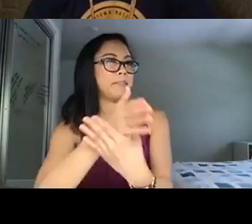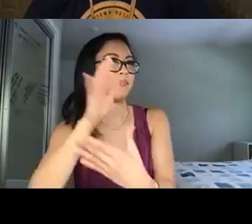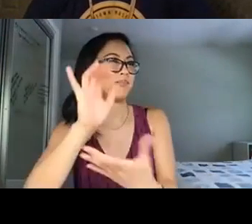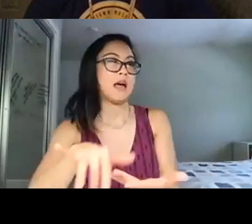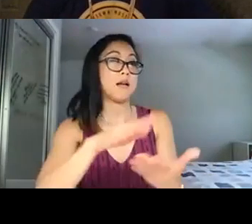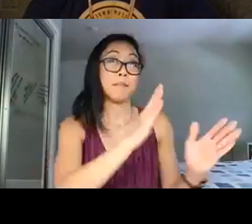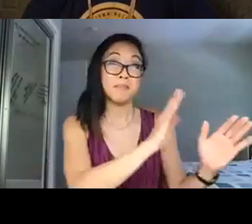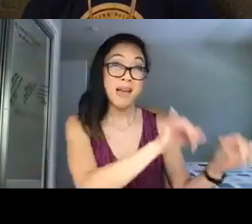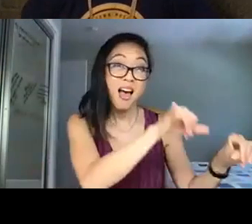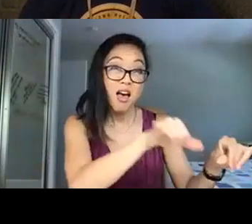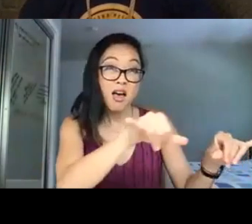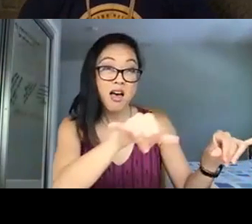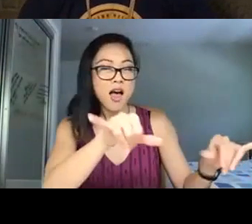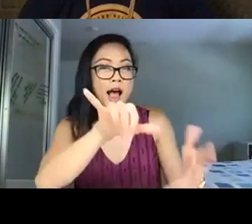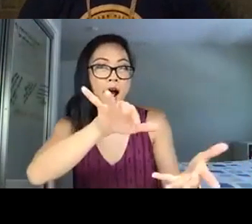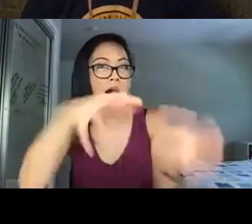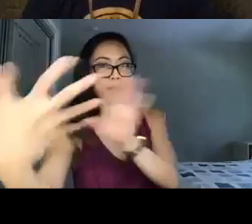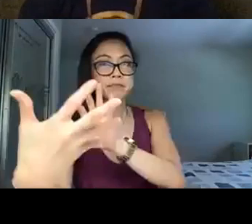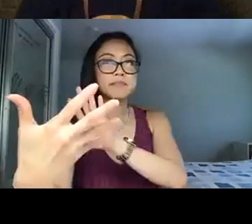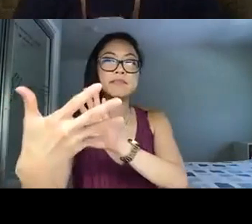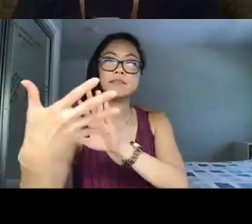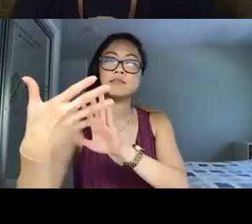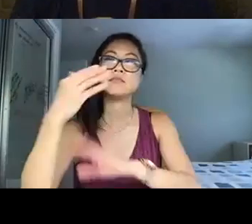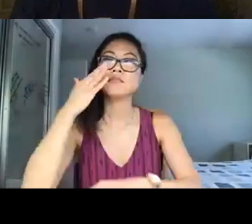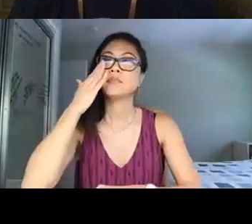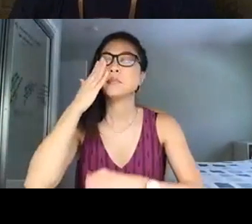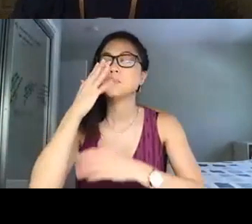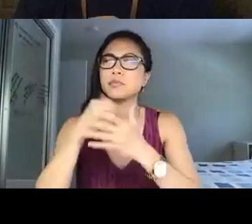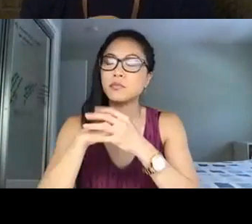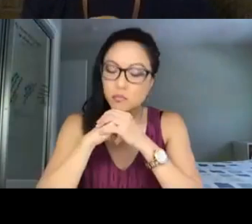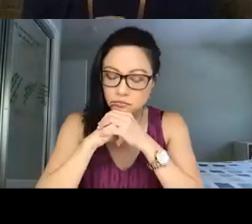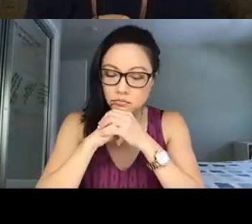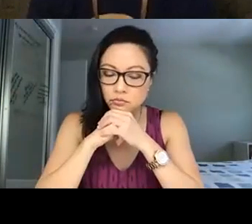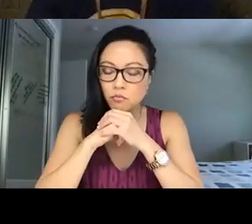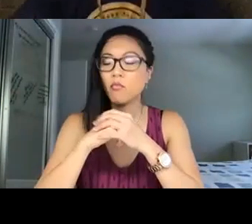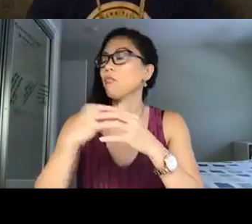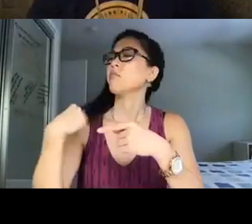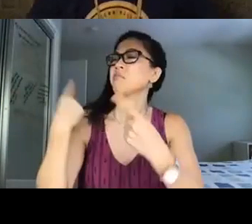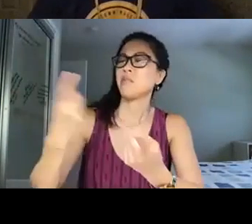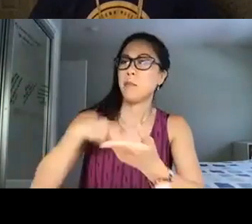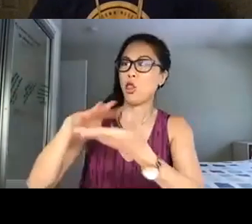Speaking of which, I have been learning from Paulo Freire, an